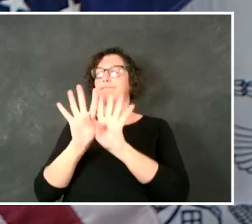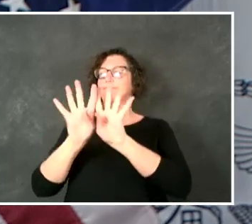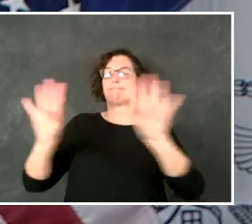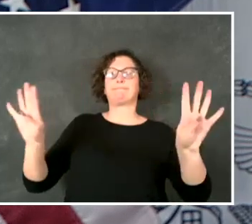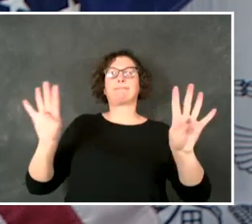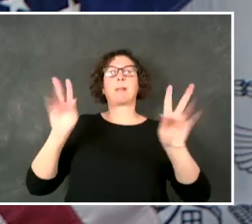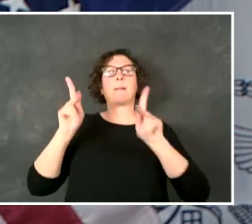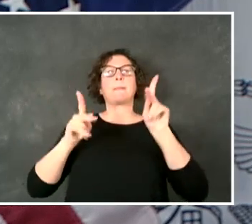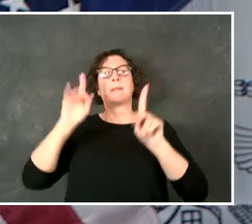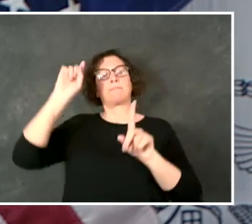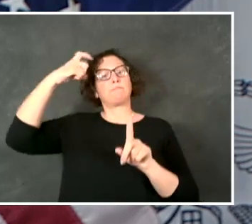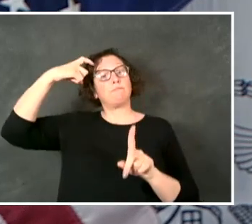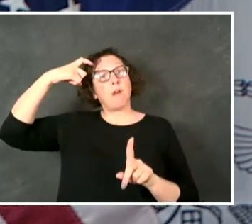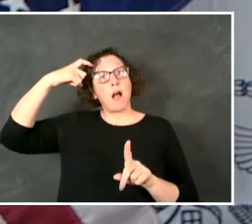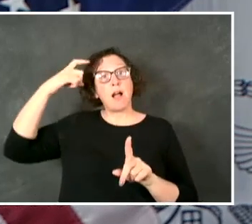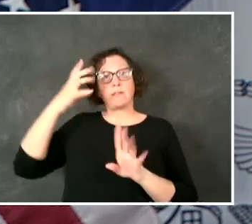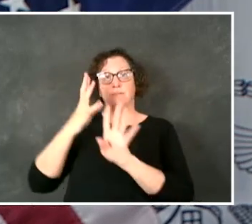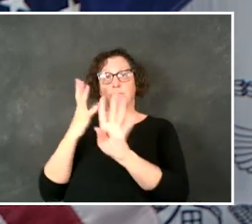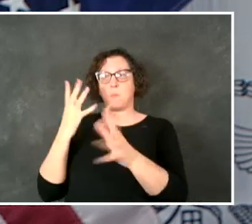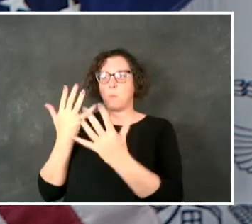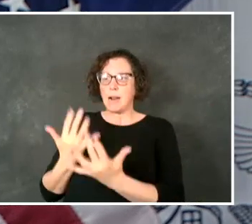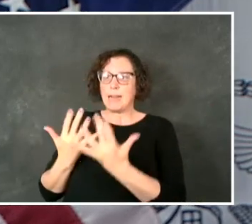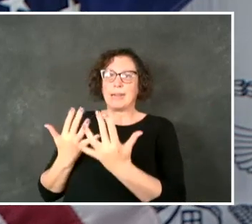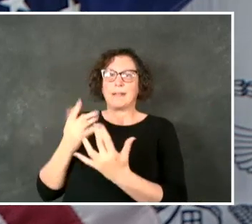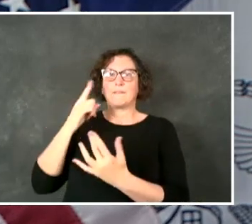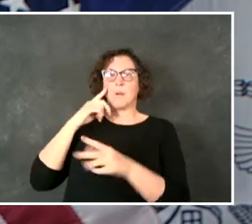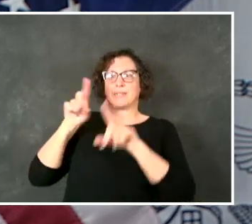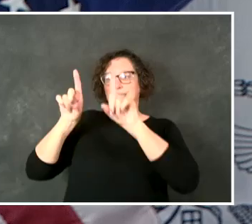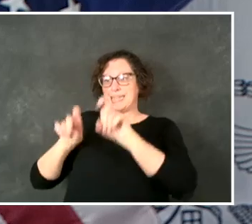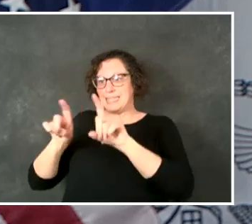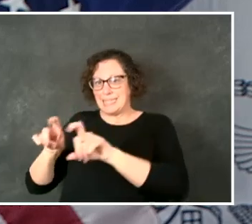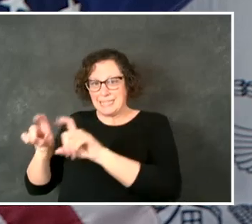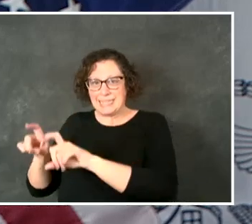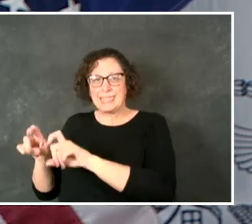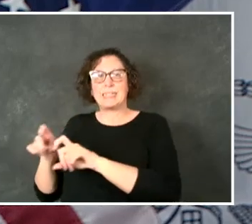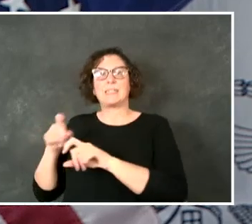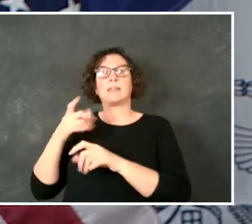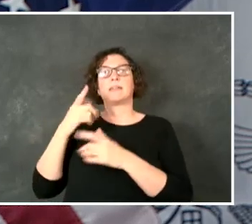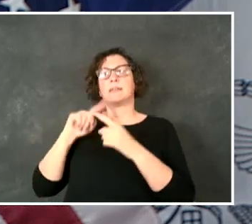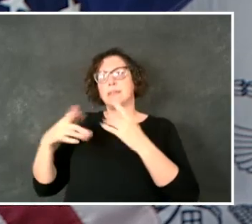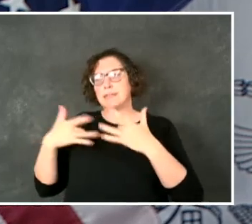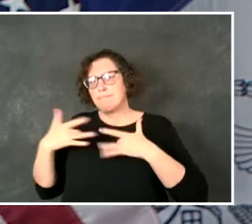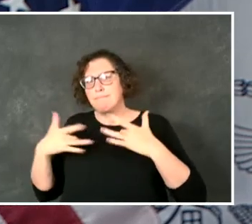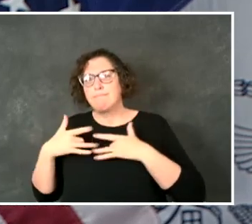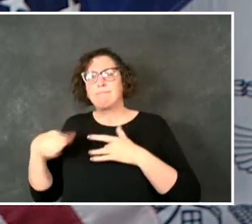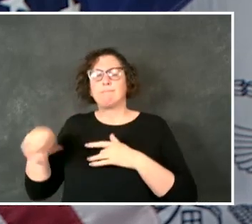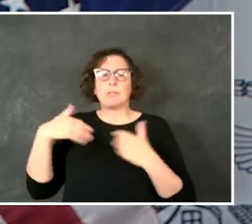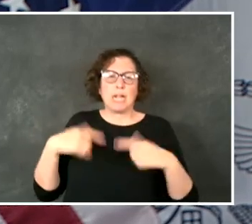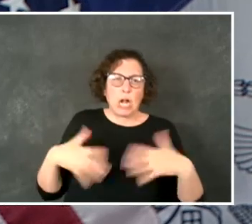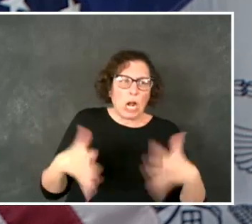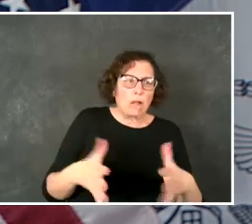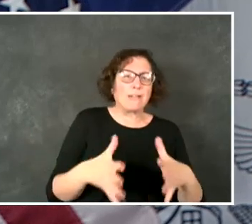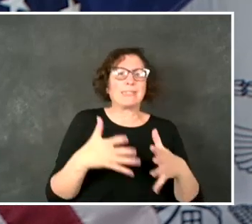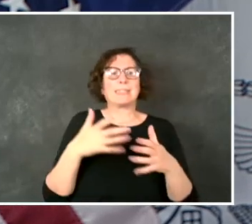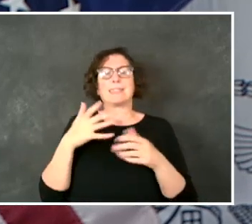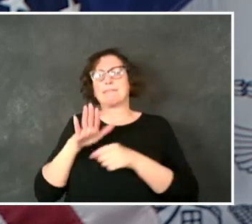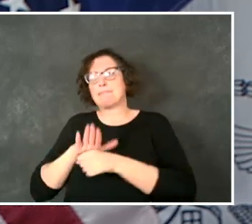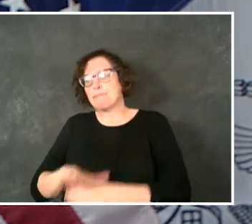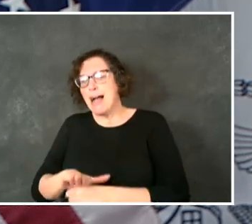CLIN IICN E TH SOUTH BRONX ON SATURDAY MORNING OPINNIO YOU'RE NOT SURPRISED TO HEAR. THEY WERE ANXIOUS. THEY WERE WORRIED . THY EWREE WORRIED FOR THEMSELVES.